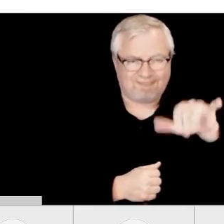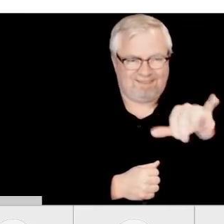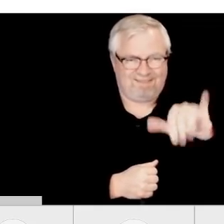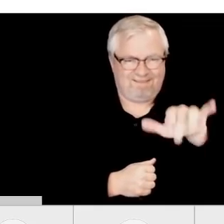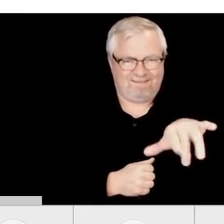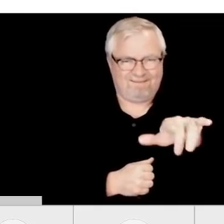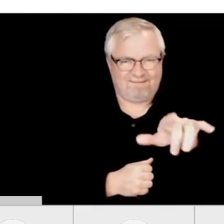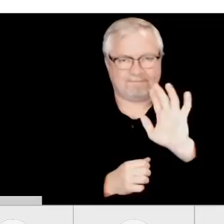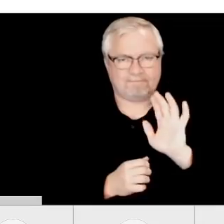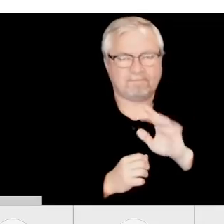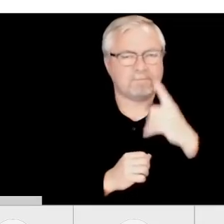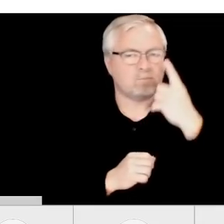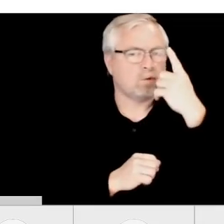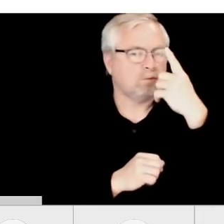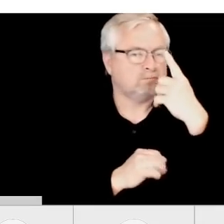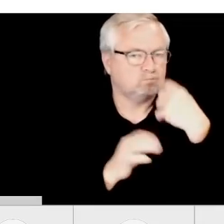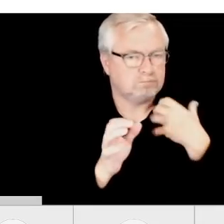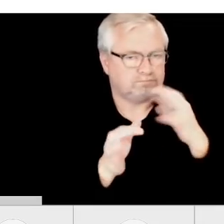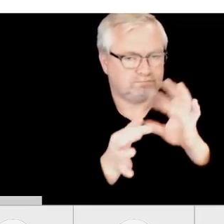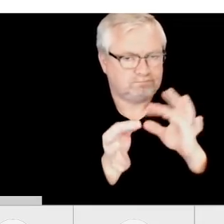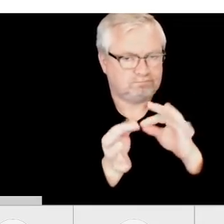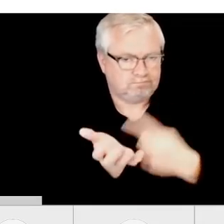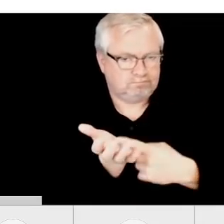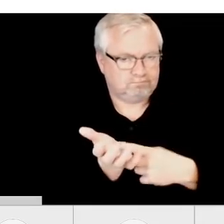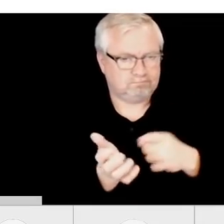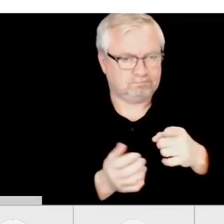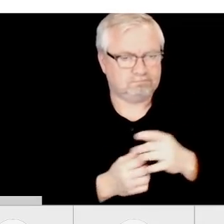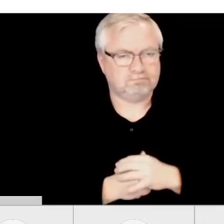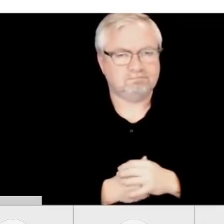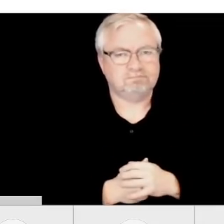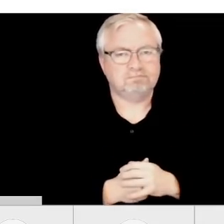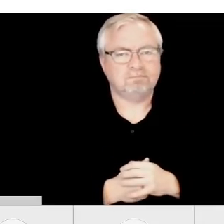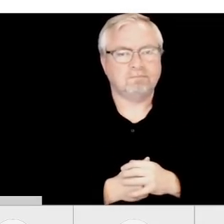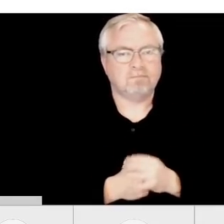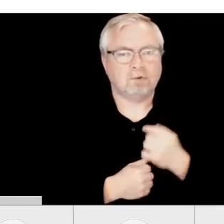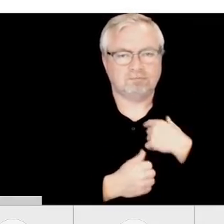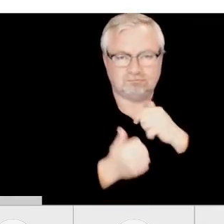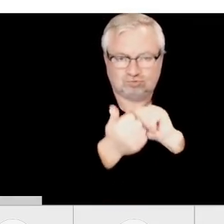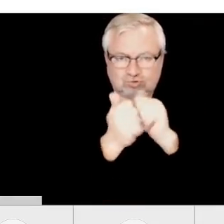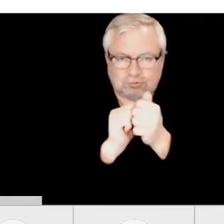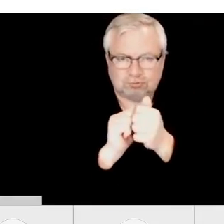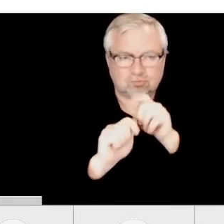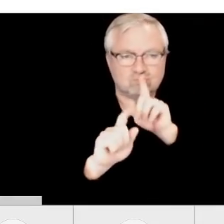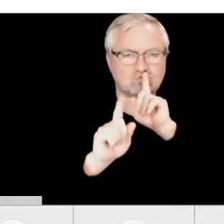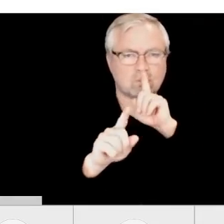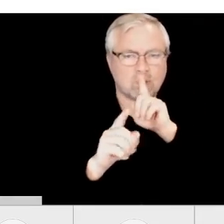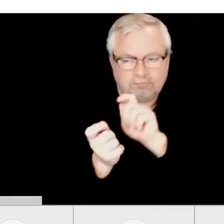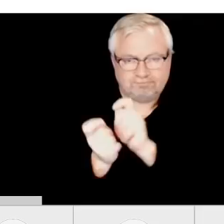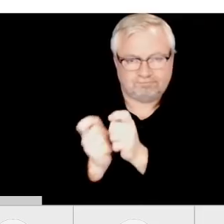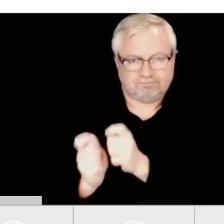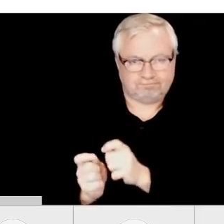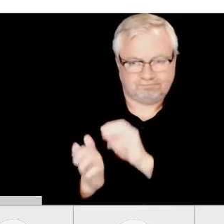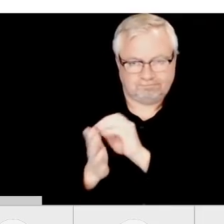One point that I do want to make is that we changed how we're reporting the max ICU demands.